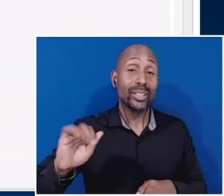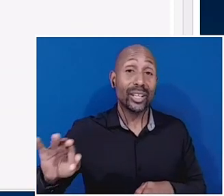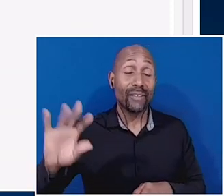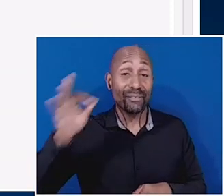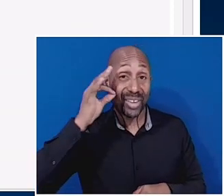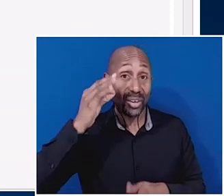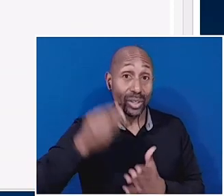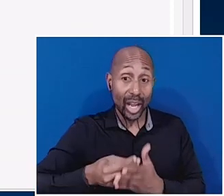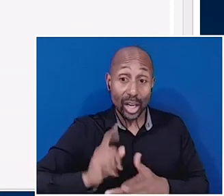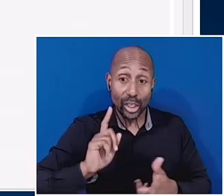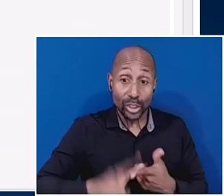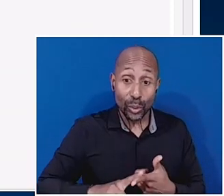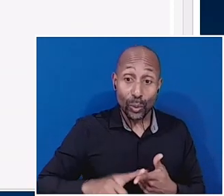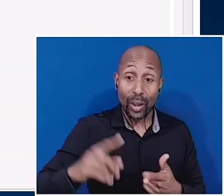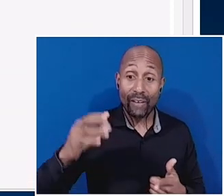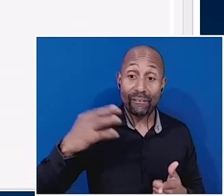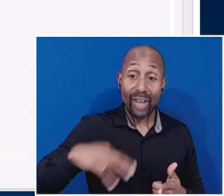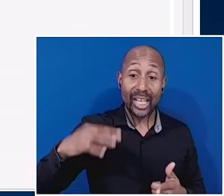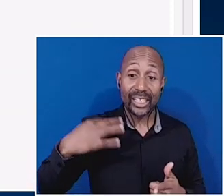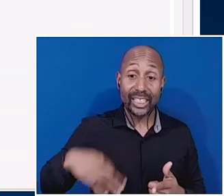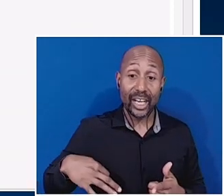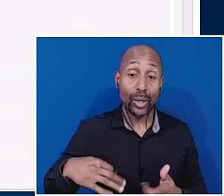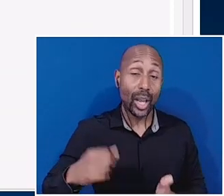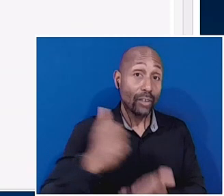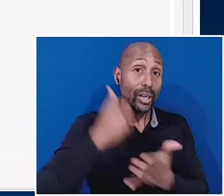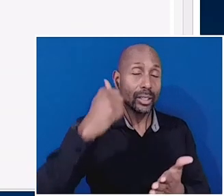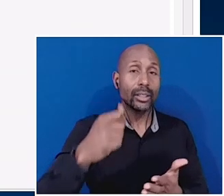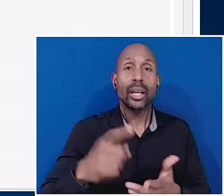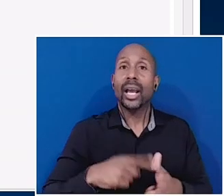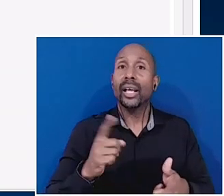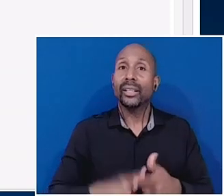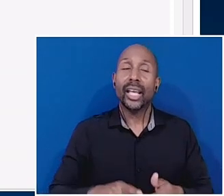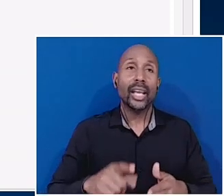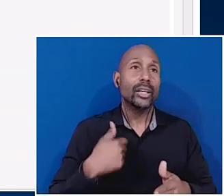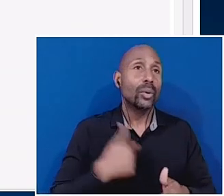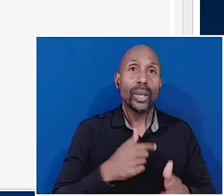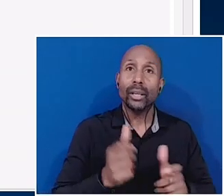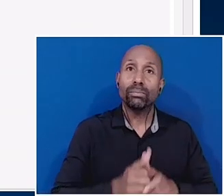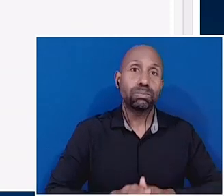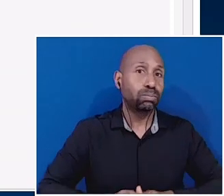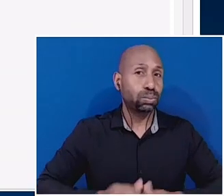We blew up. We blew up seamless transfer of credit precisely because purpose of